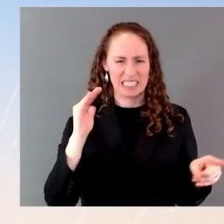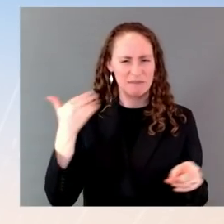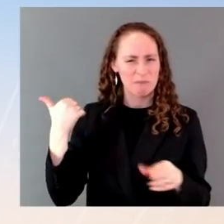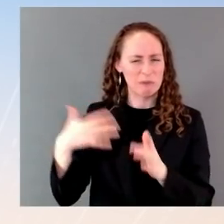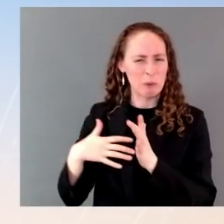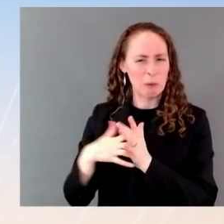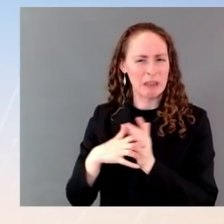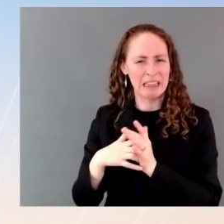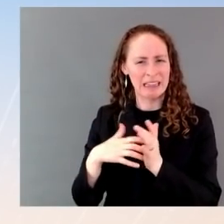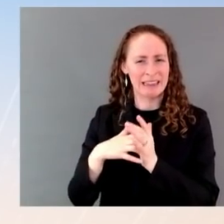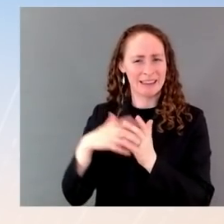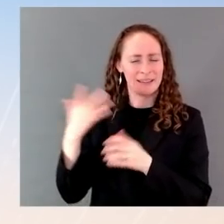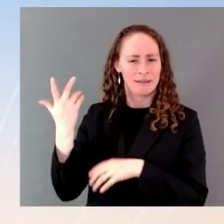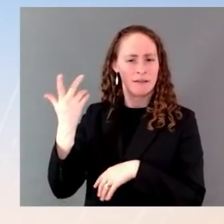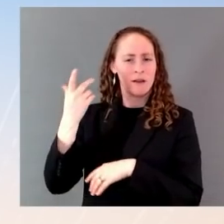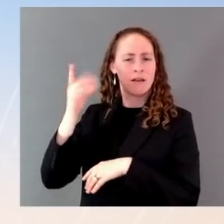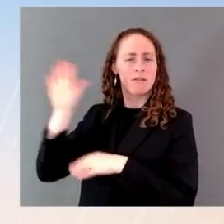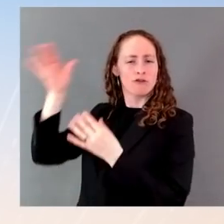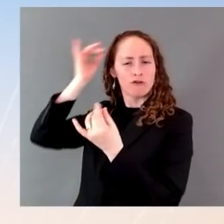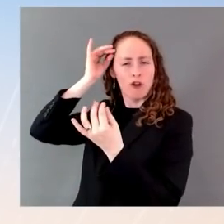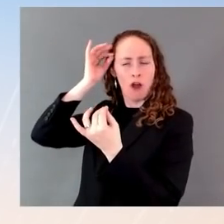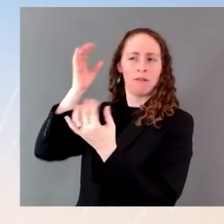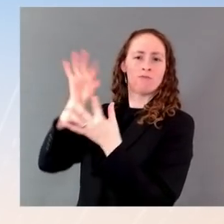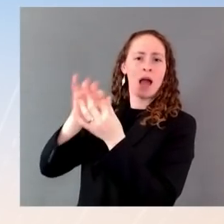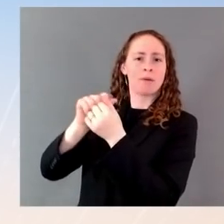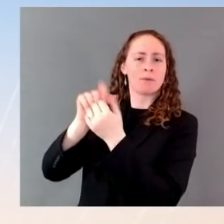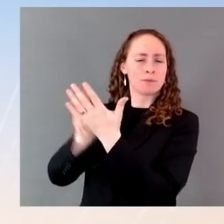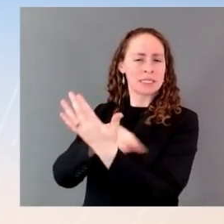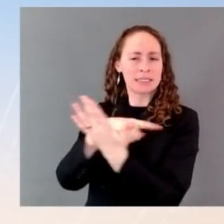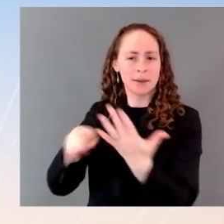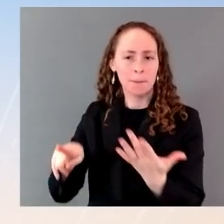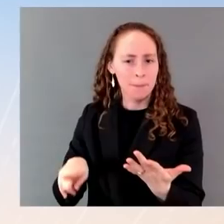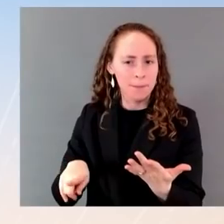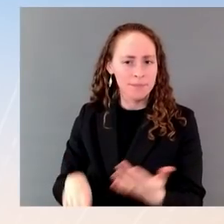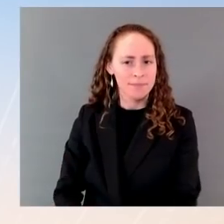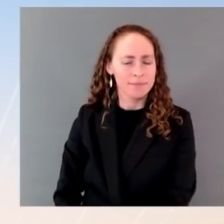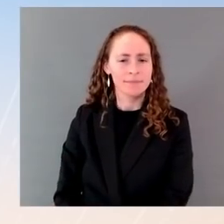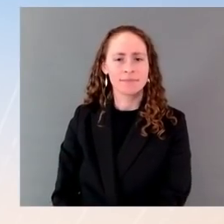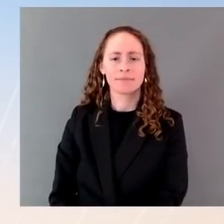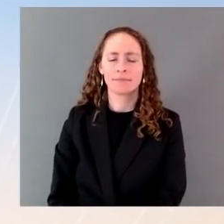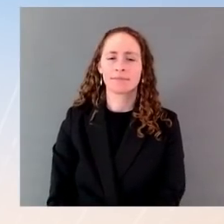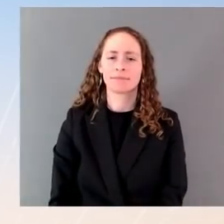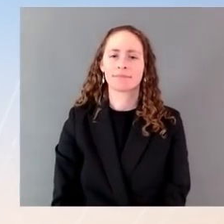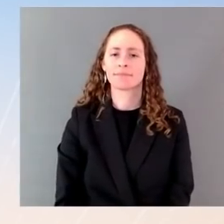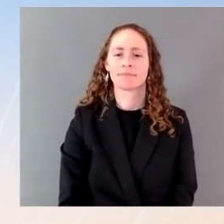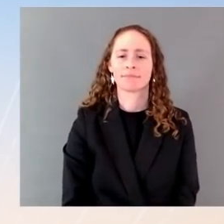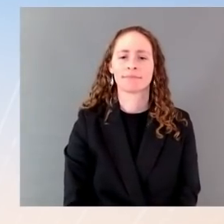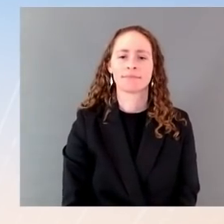So, the connection between our deployments in foreign wars and the calculus of Russian leaders